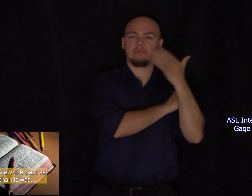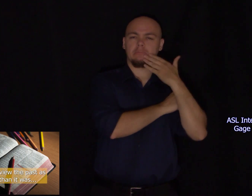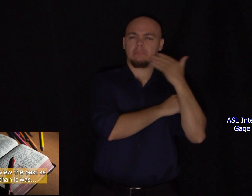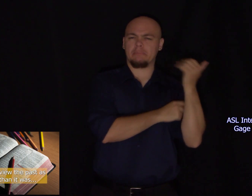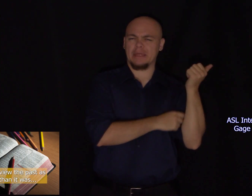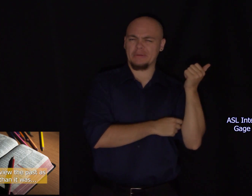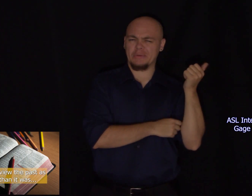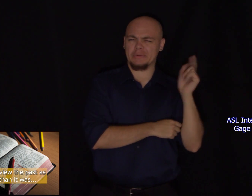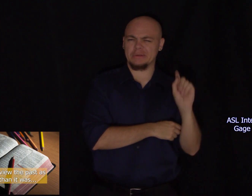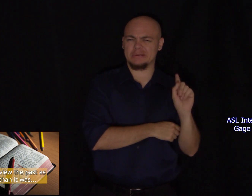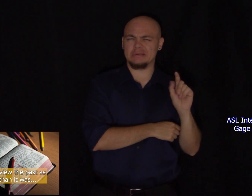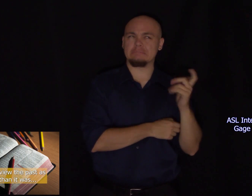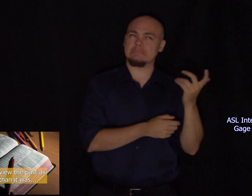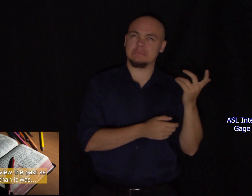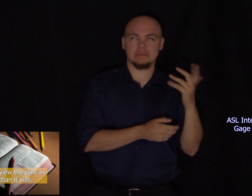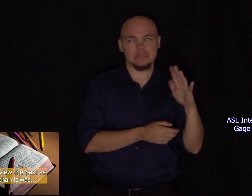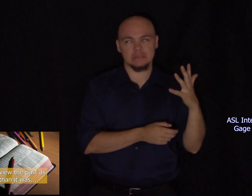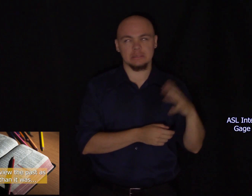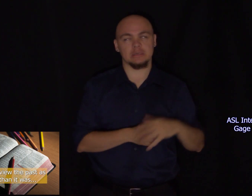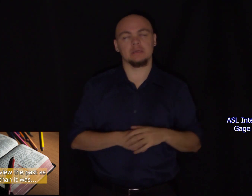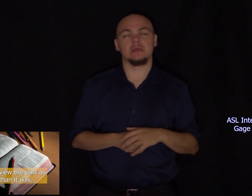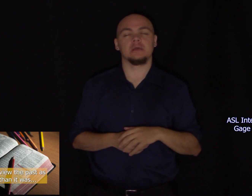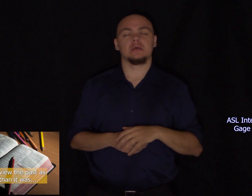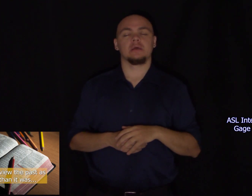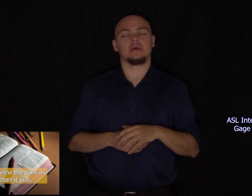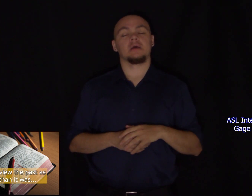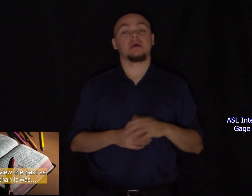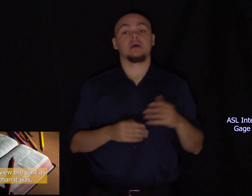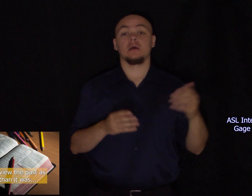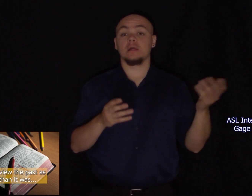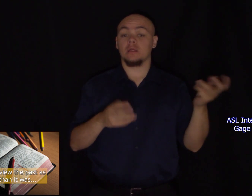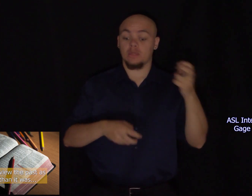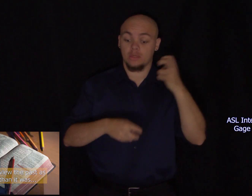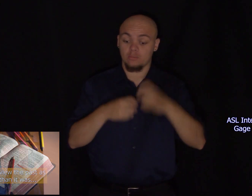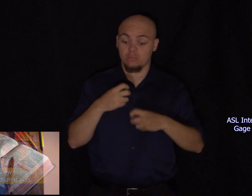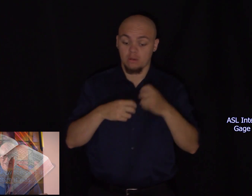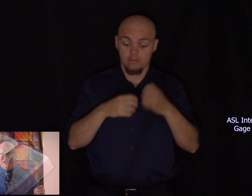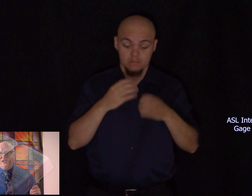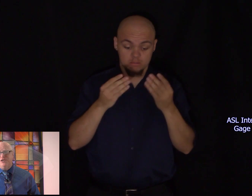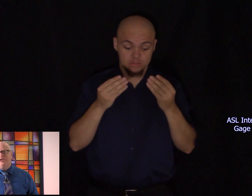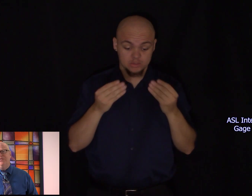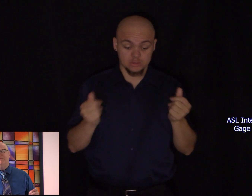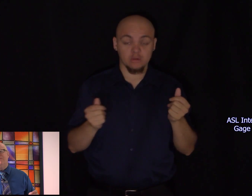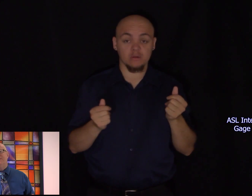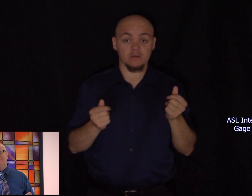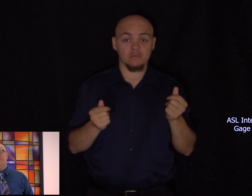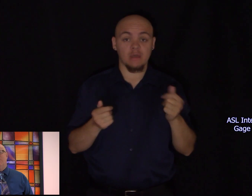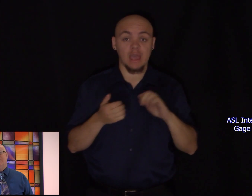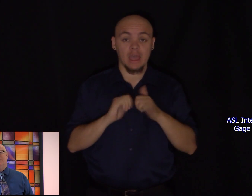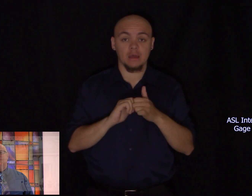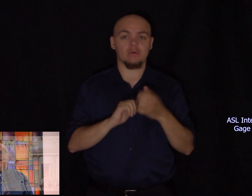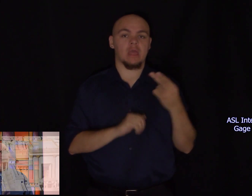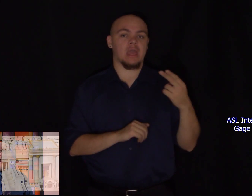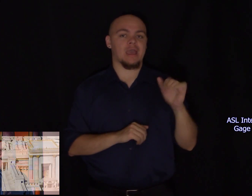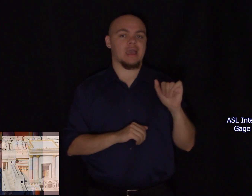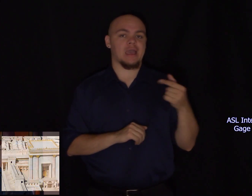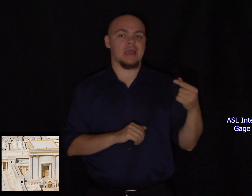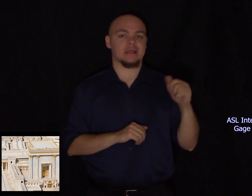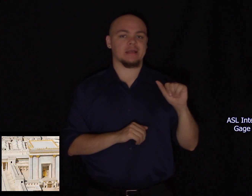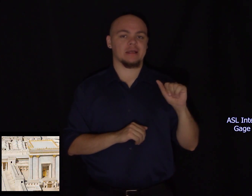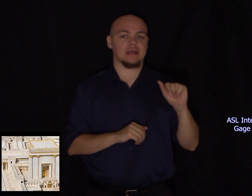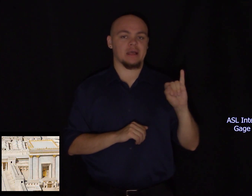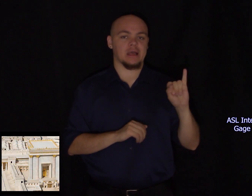view the past as somehow better the solution for this of course is what Haggai presents to them